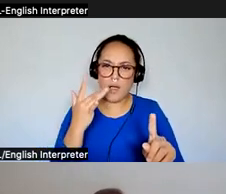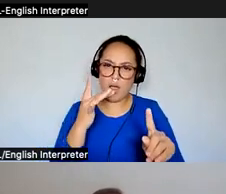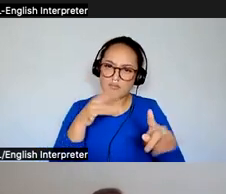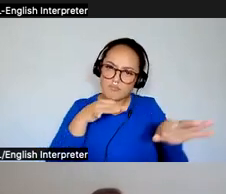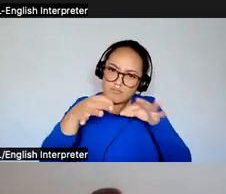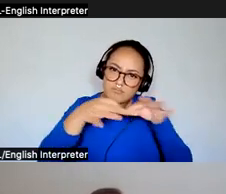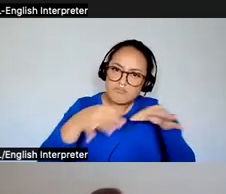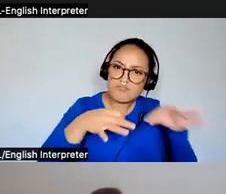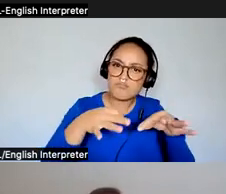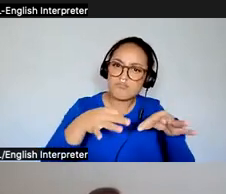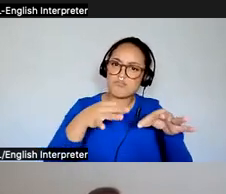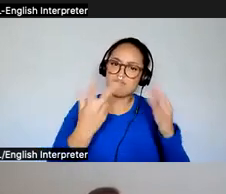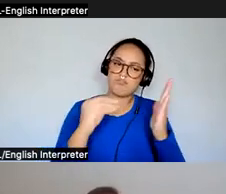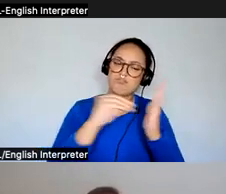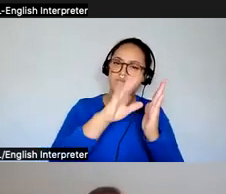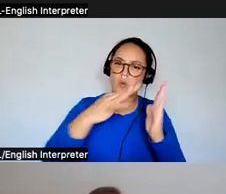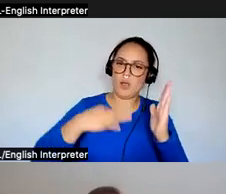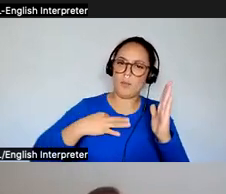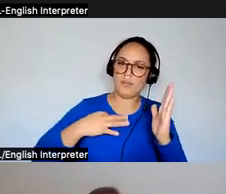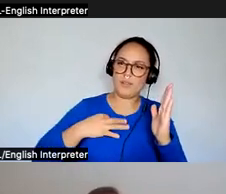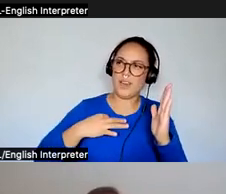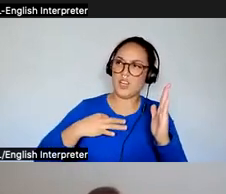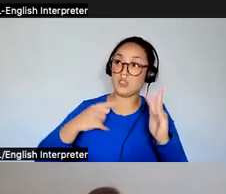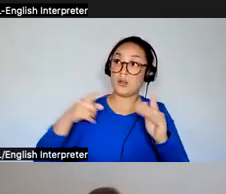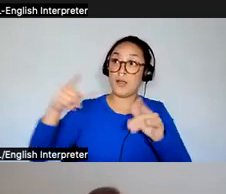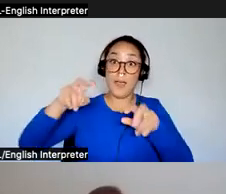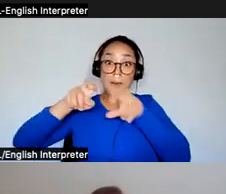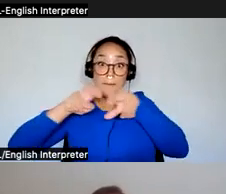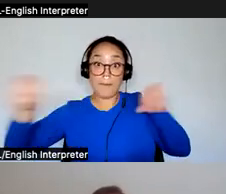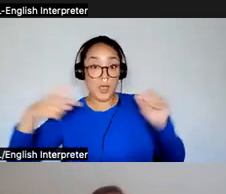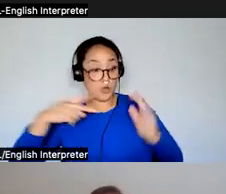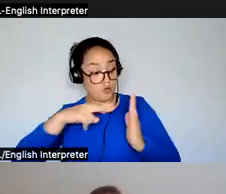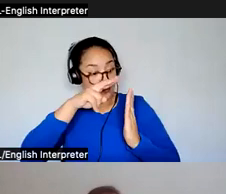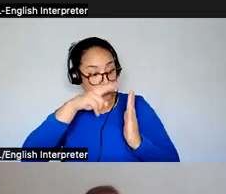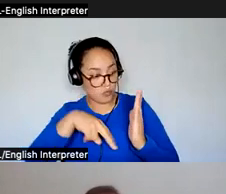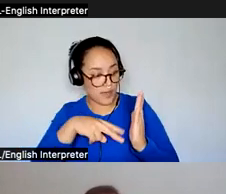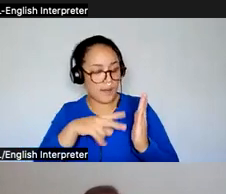is really, really important here.